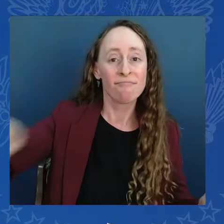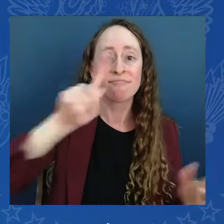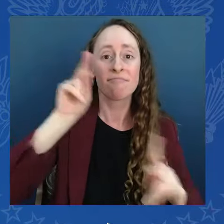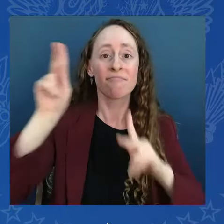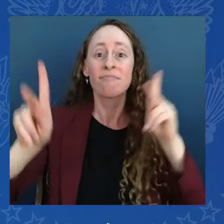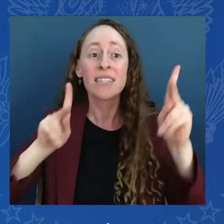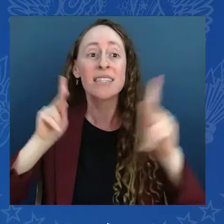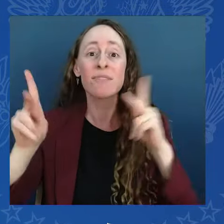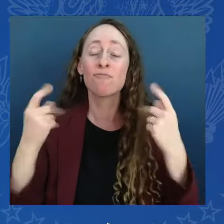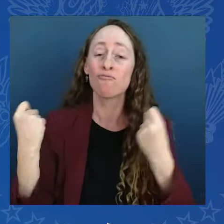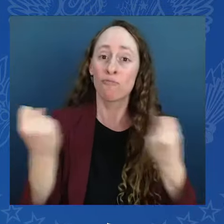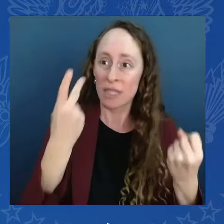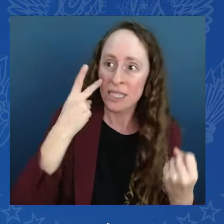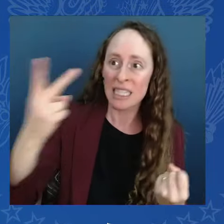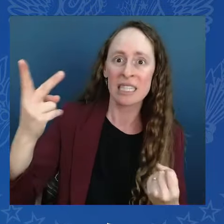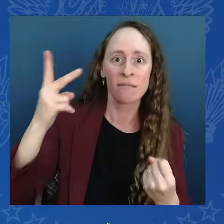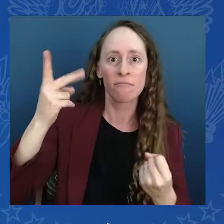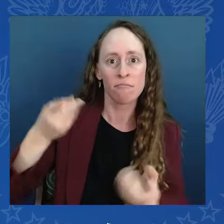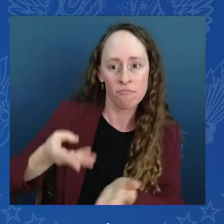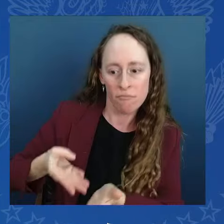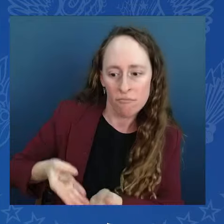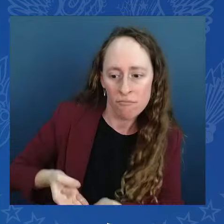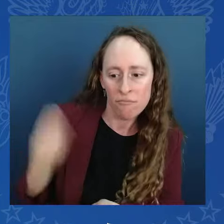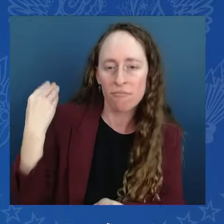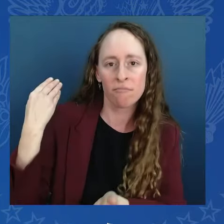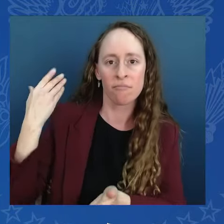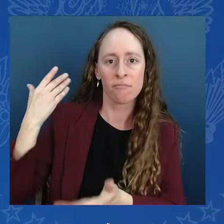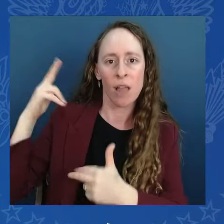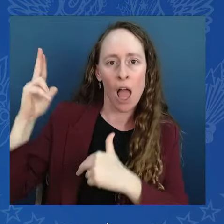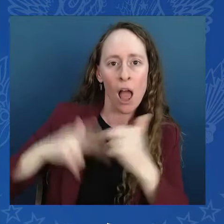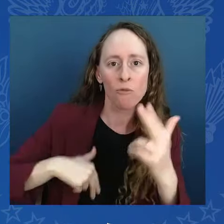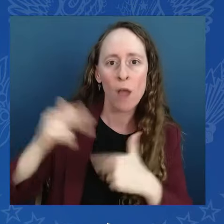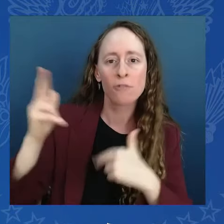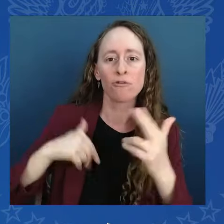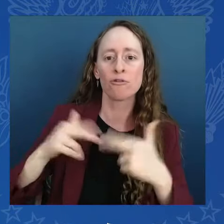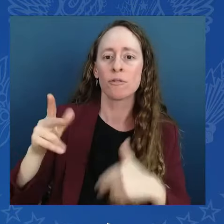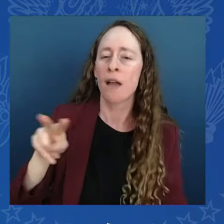and put people to work, I hope they feel what I feel: